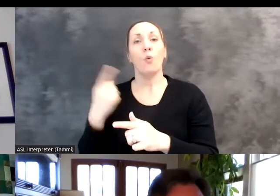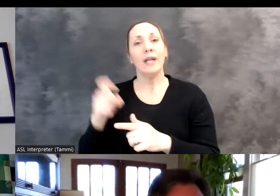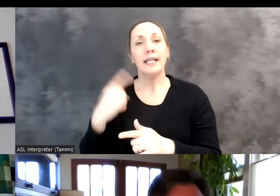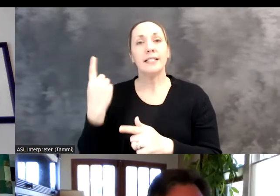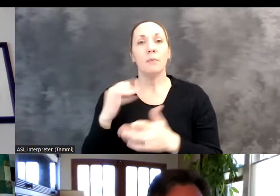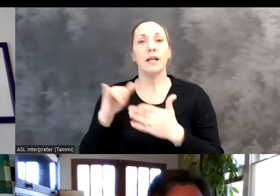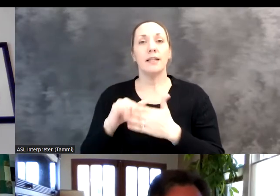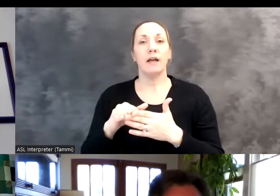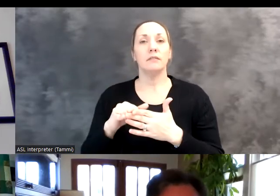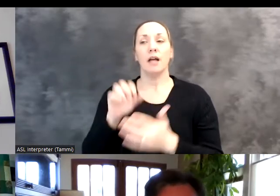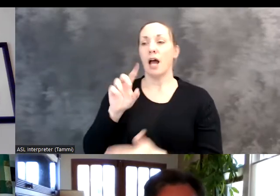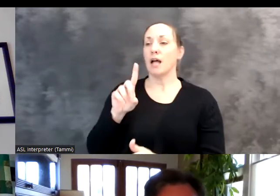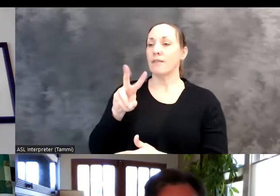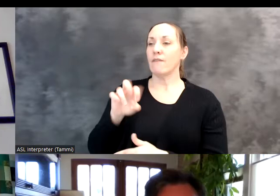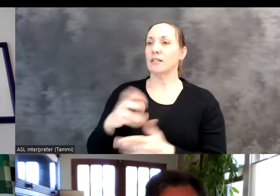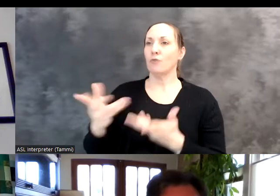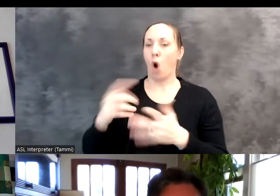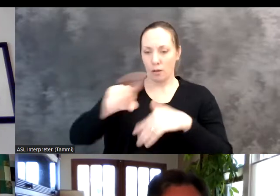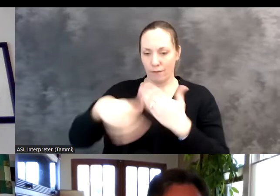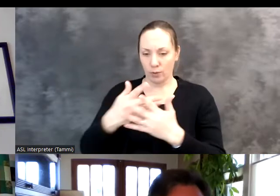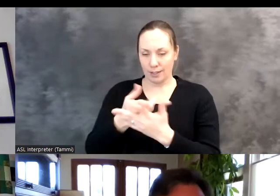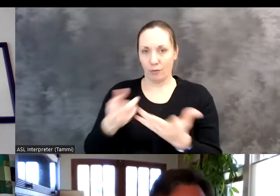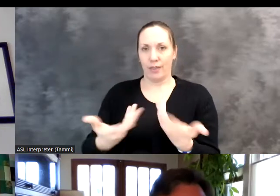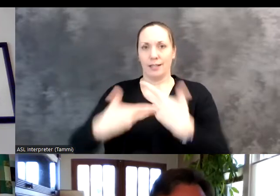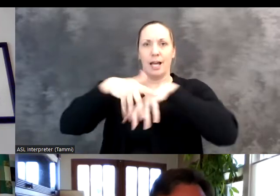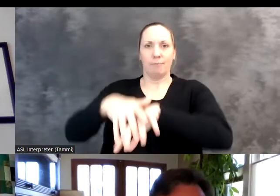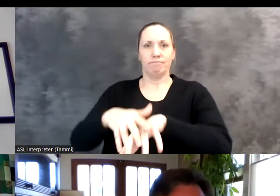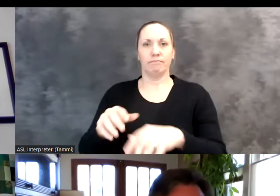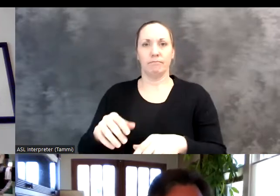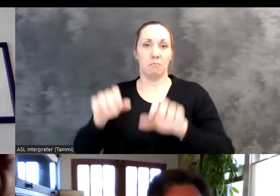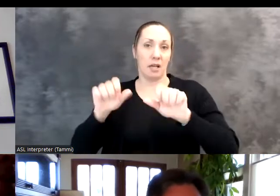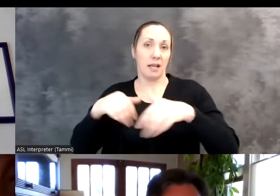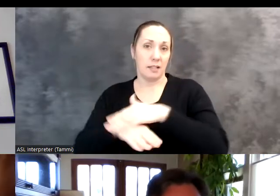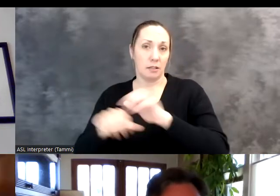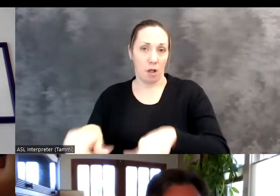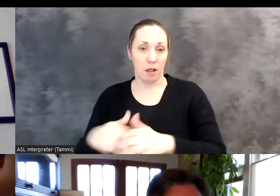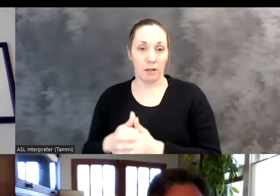engagement, we need proper dialogue and facilitation to enable these various different entities to engage with